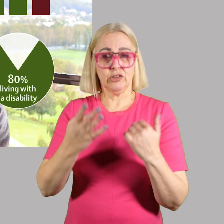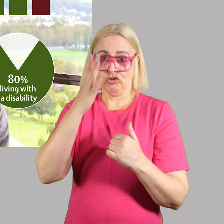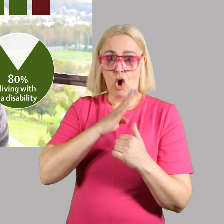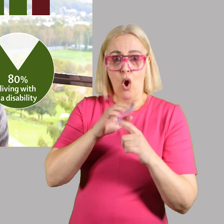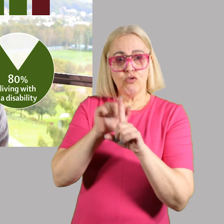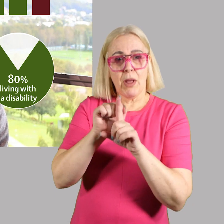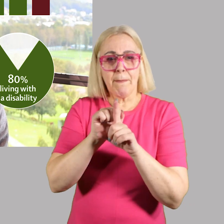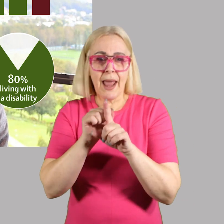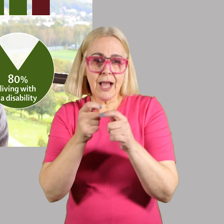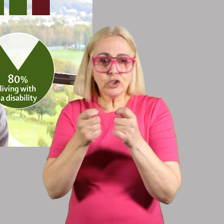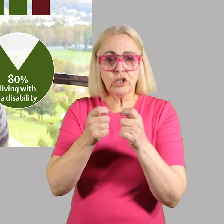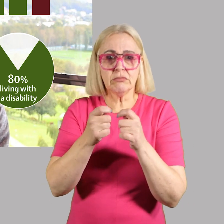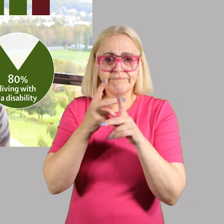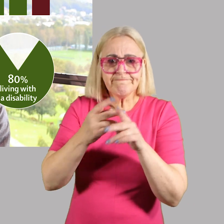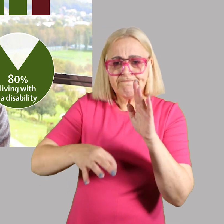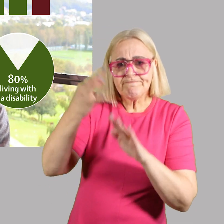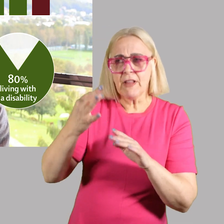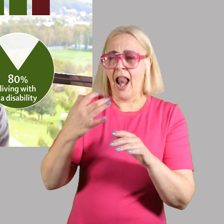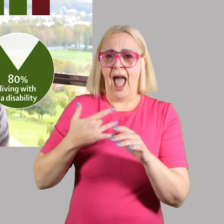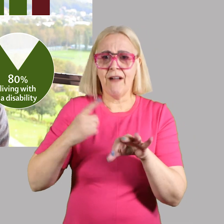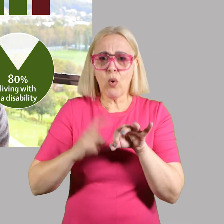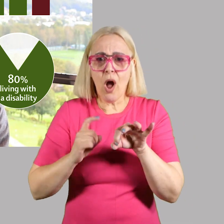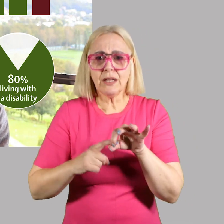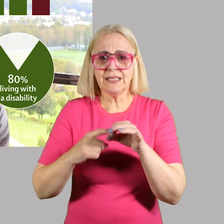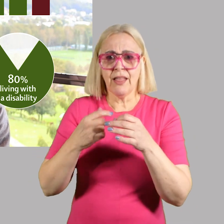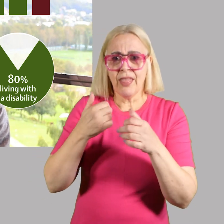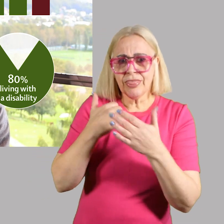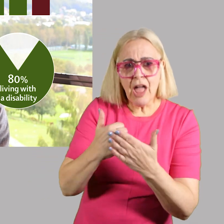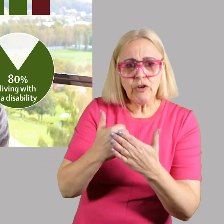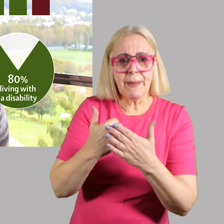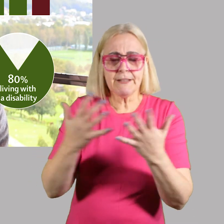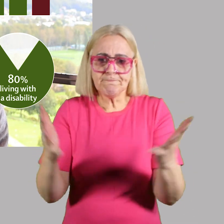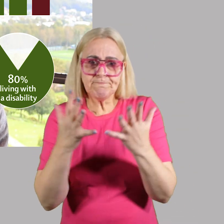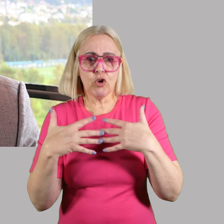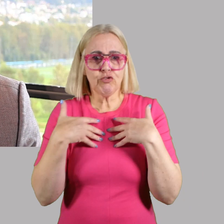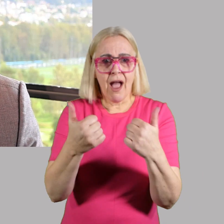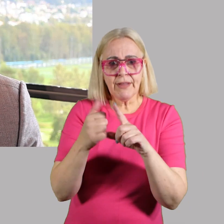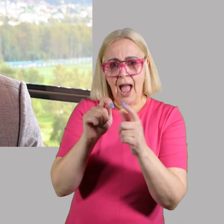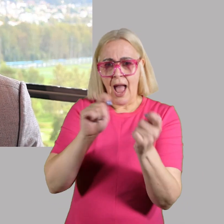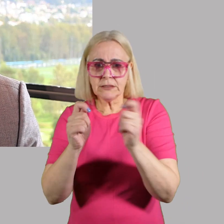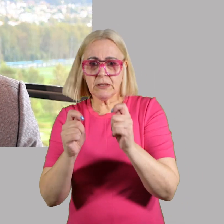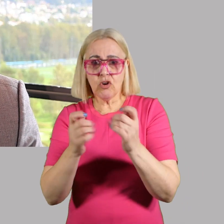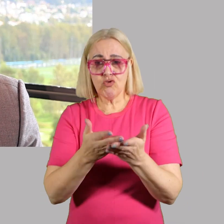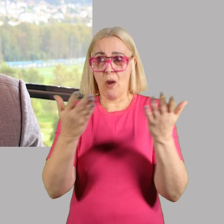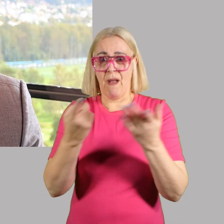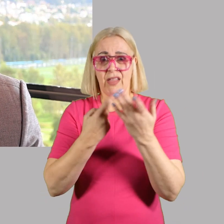improve quality of life using therapies to promote recovery and adaptation. Compared to other stroke